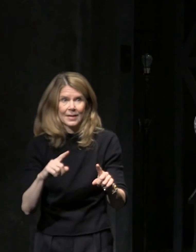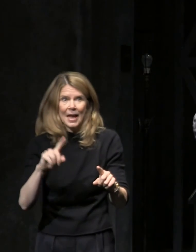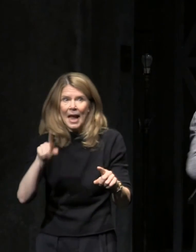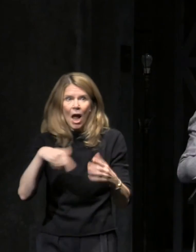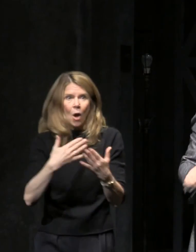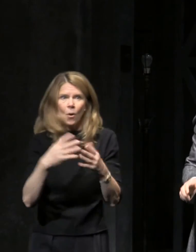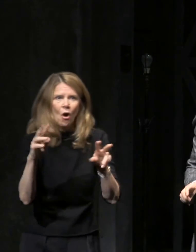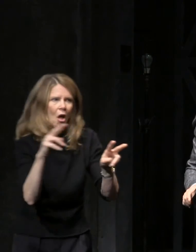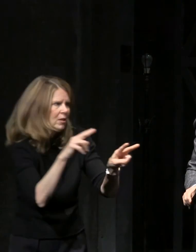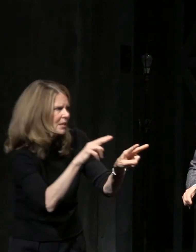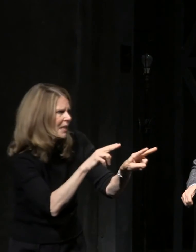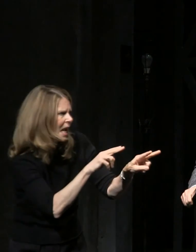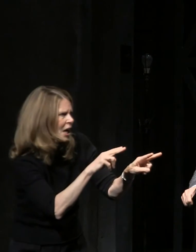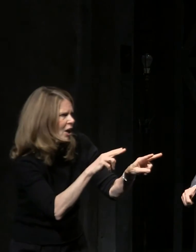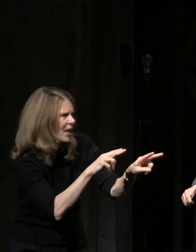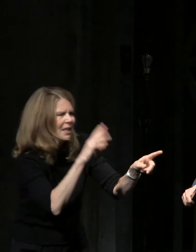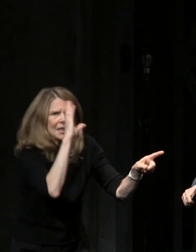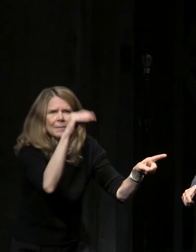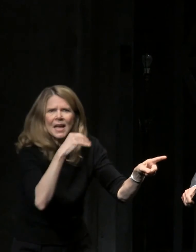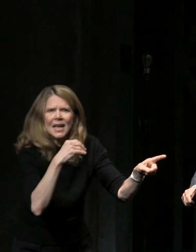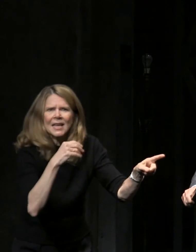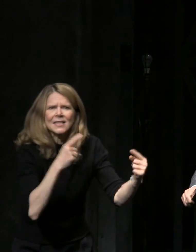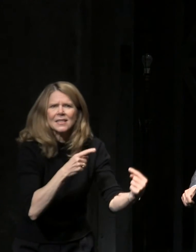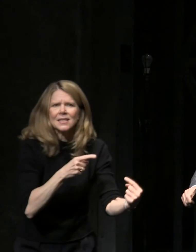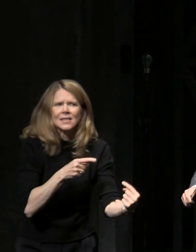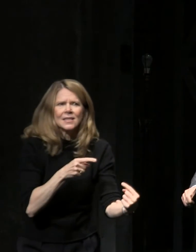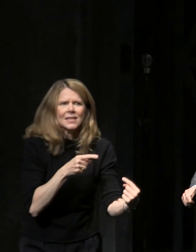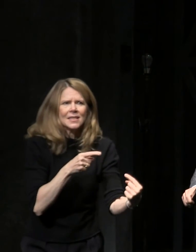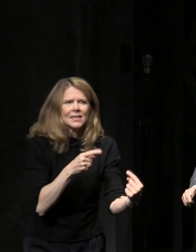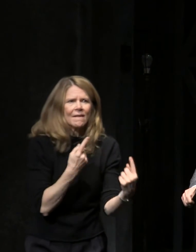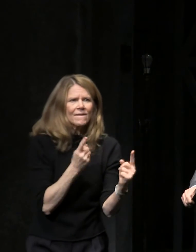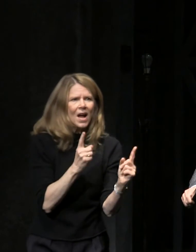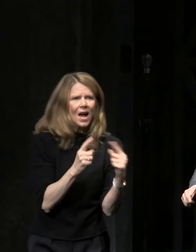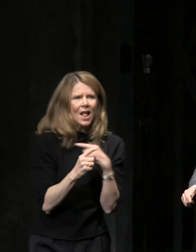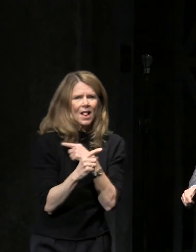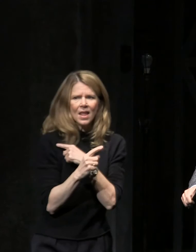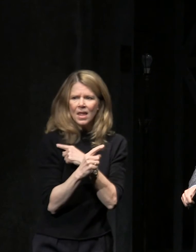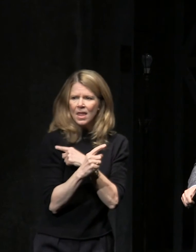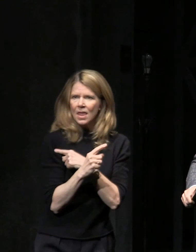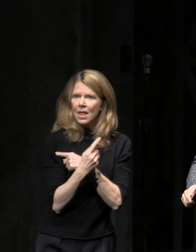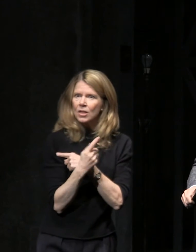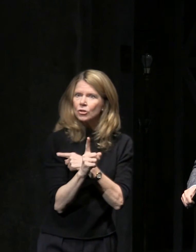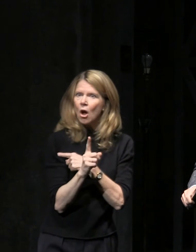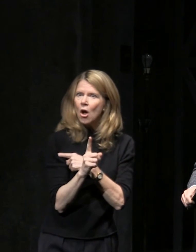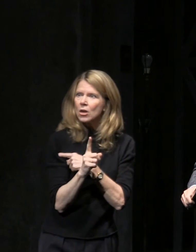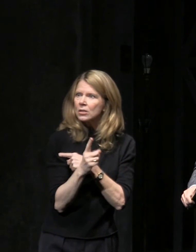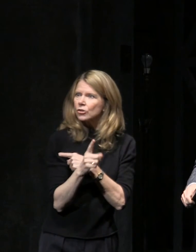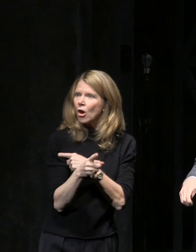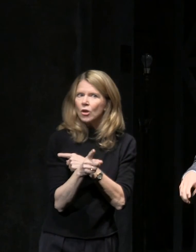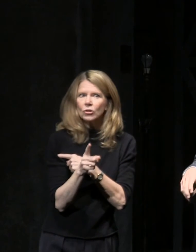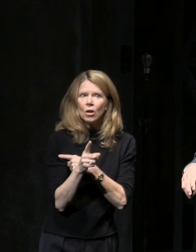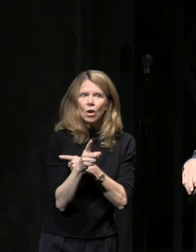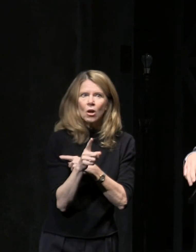at this man. Until finally the arm, the shoulder starts to move and in three minutes his hand